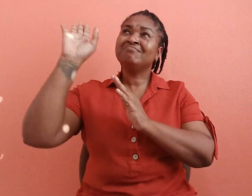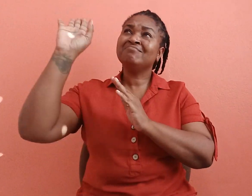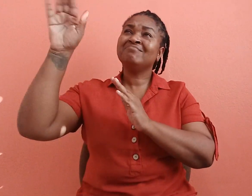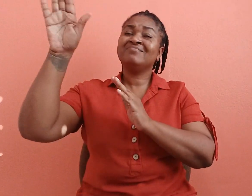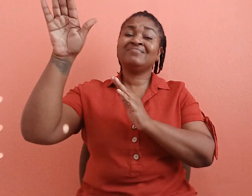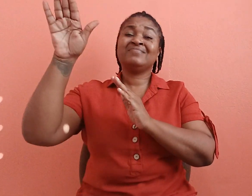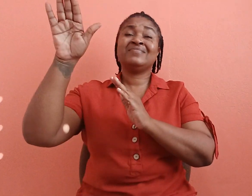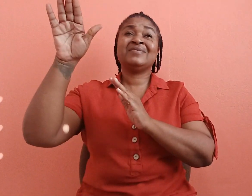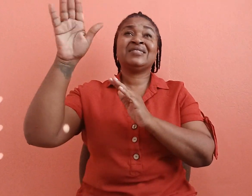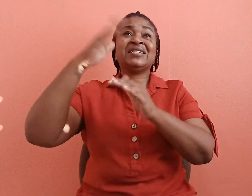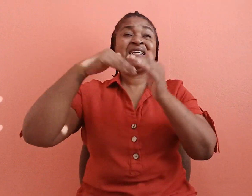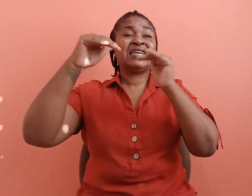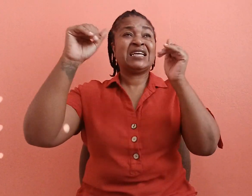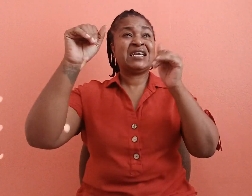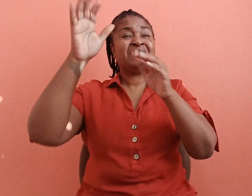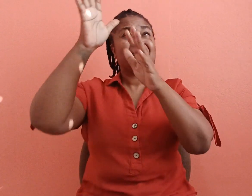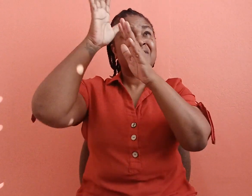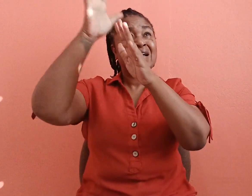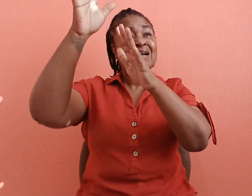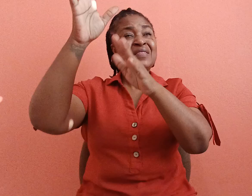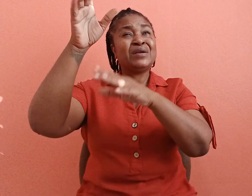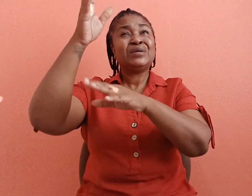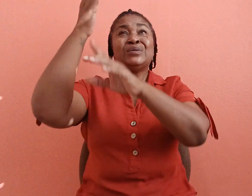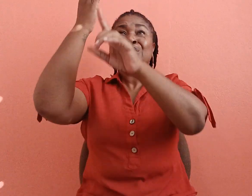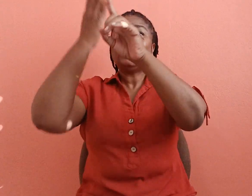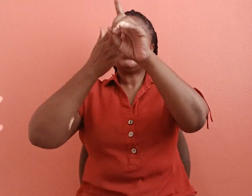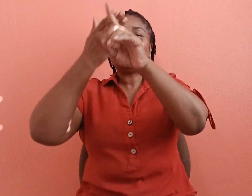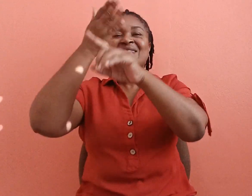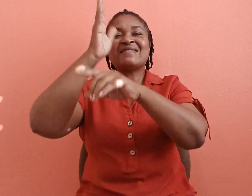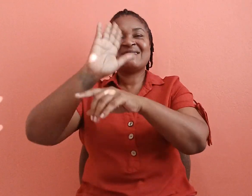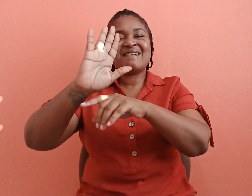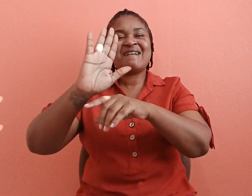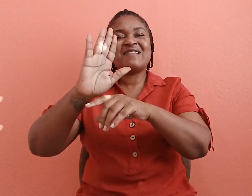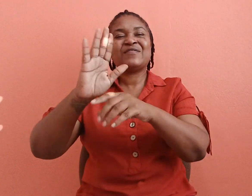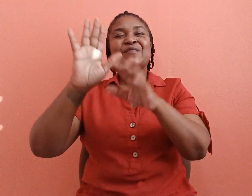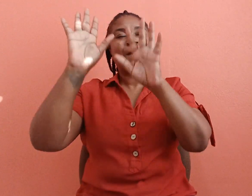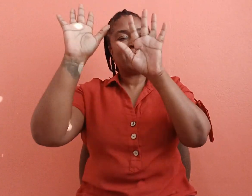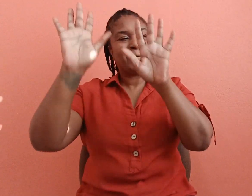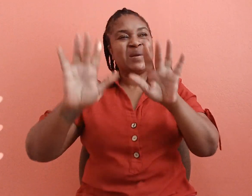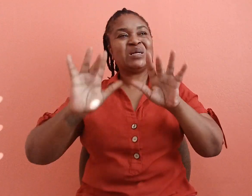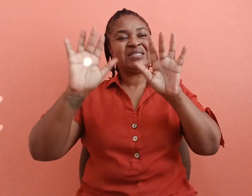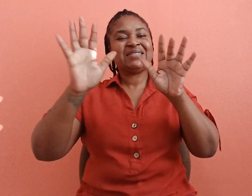You are a God of mercy and truth.